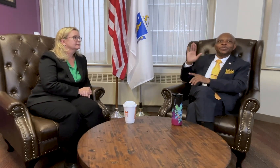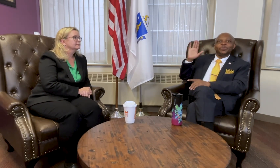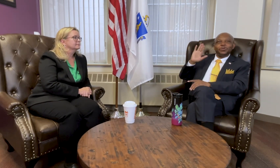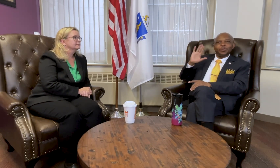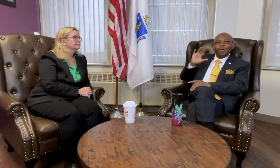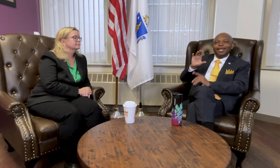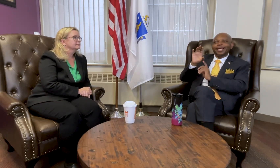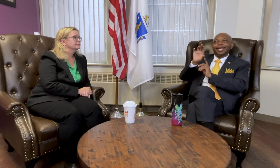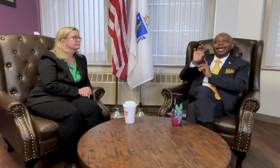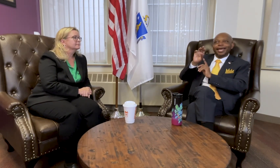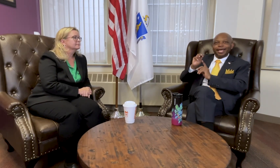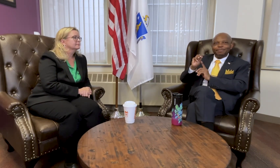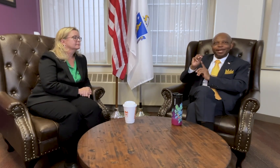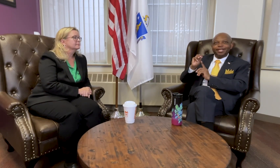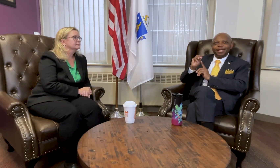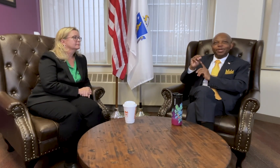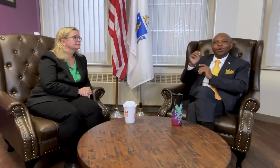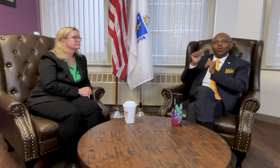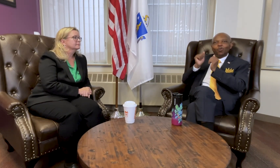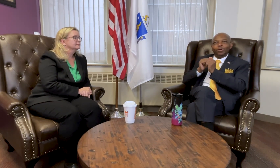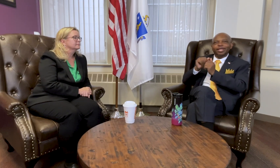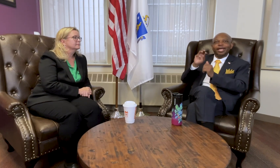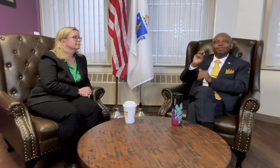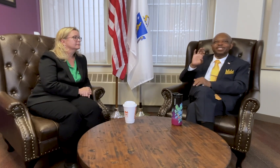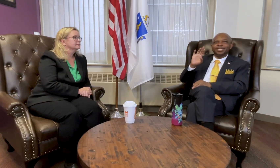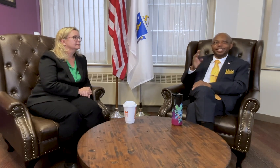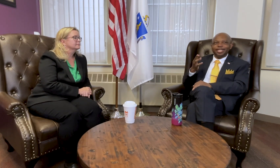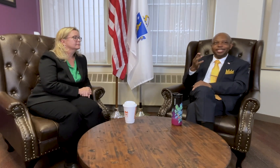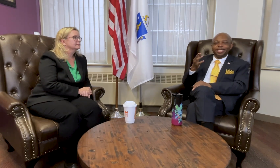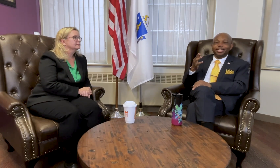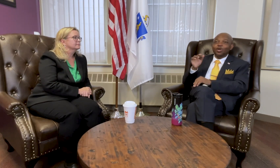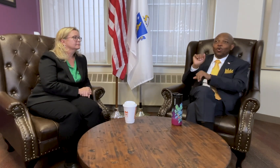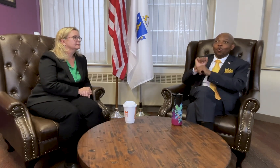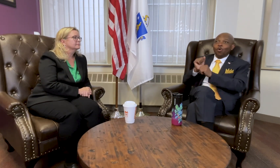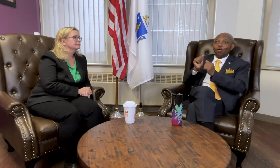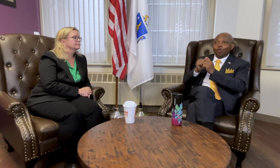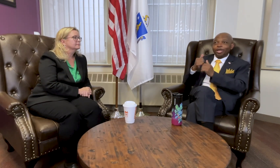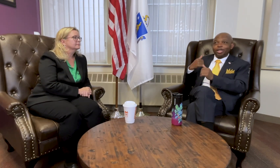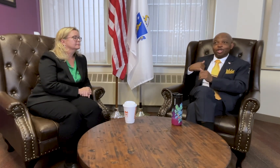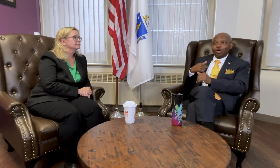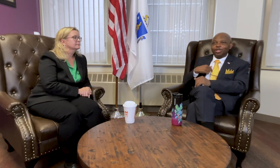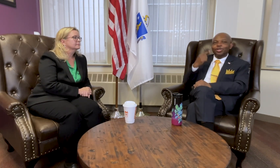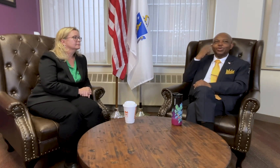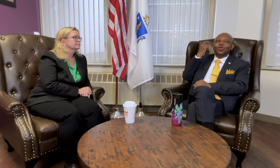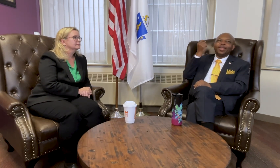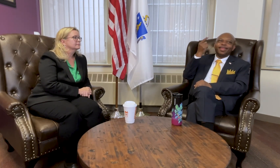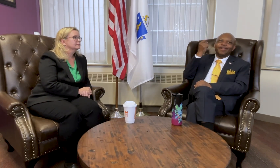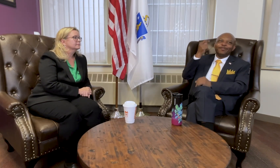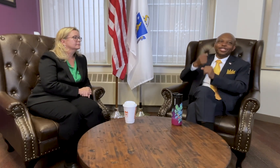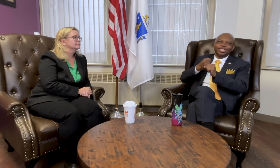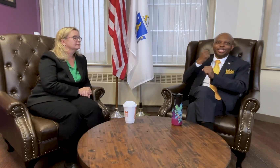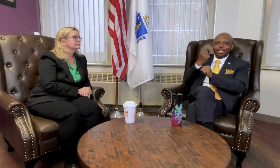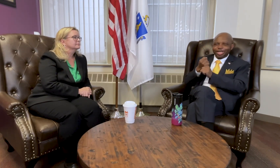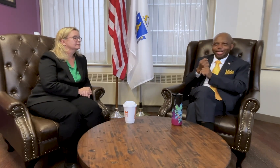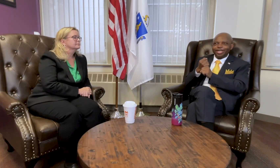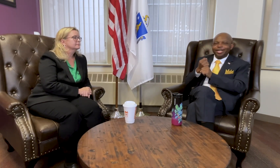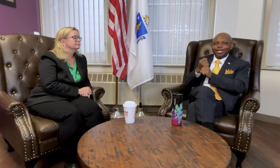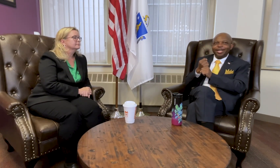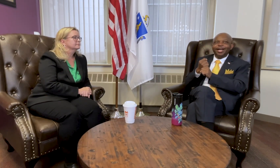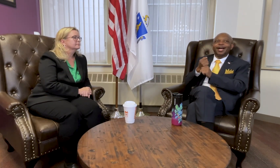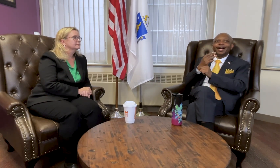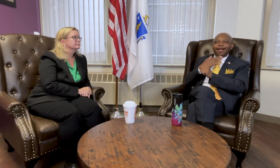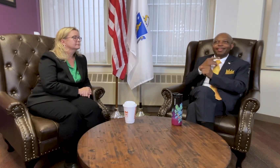Alison was a former case manager here at MCDHH. She worked with us for a total of 11 years and